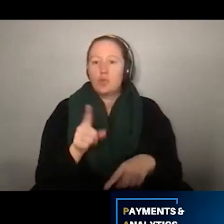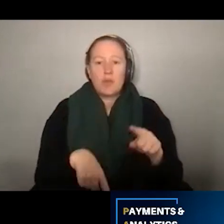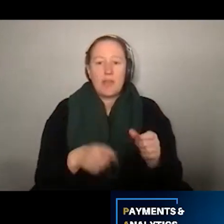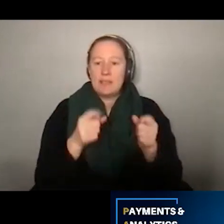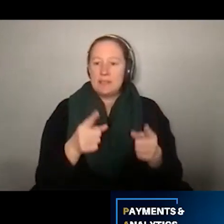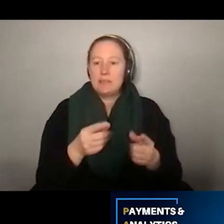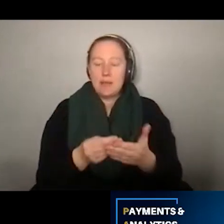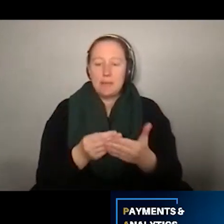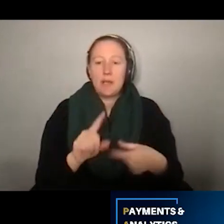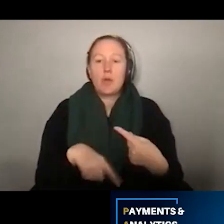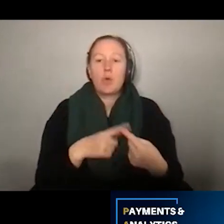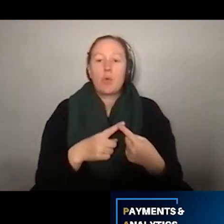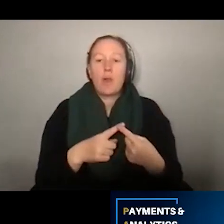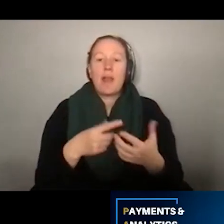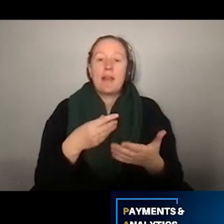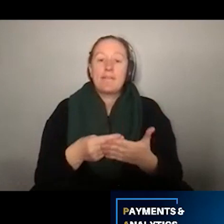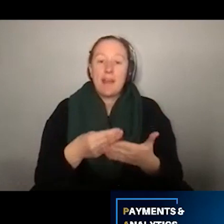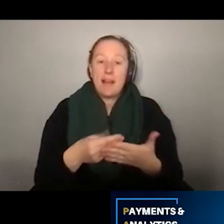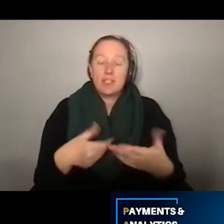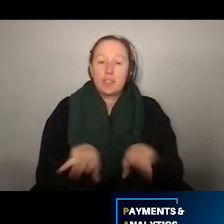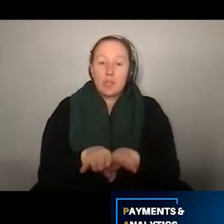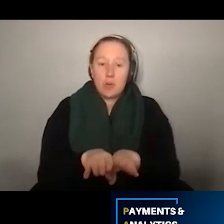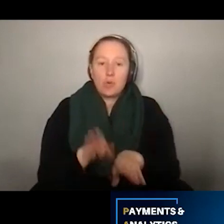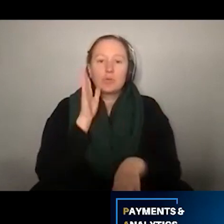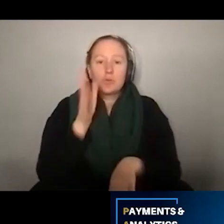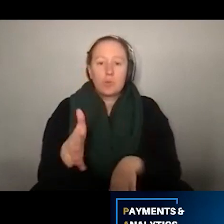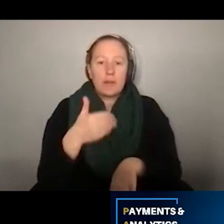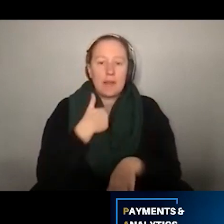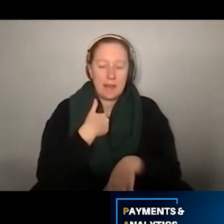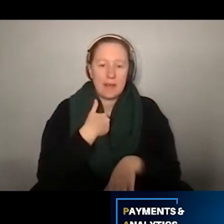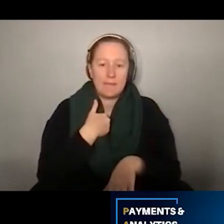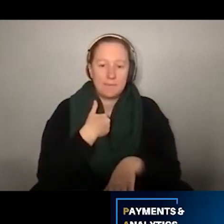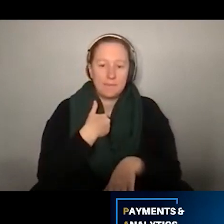When it is financially closed, you will have to